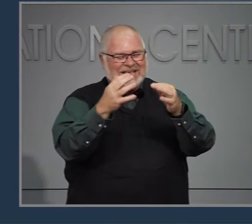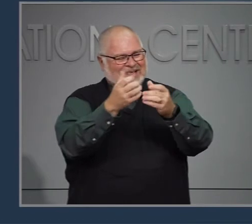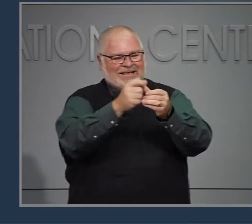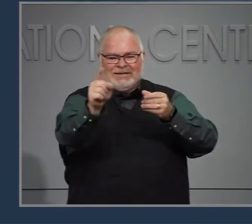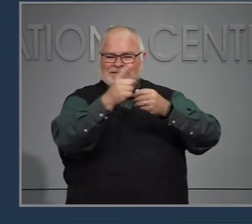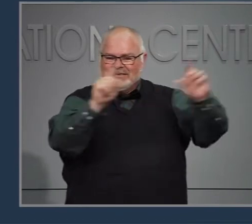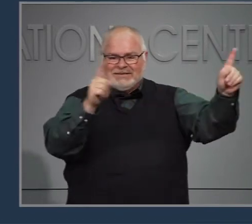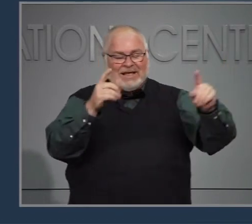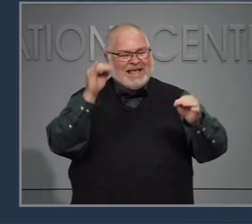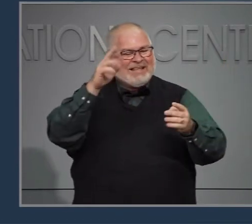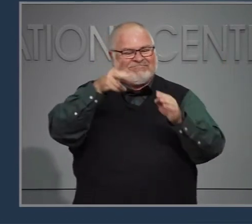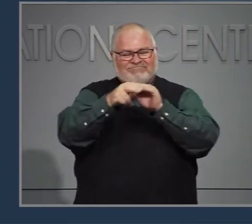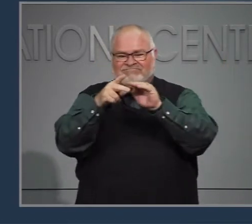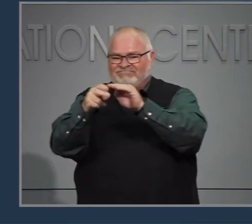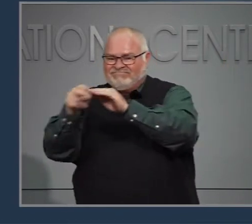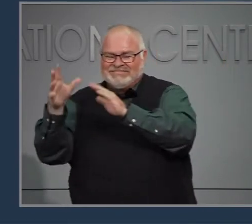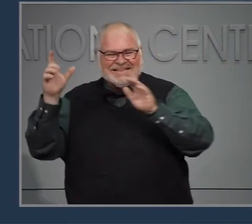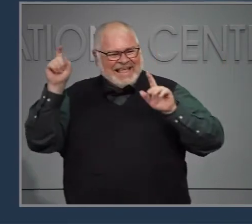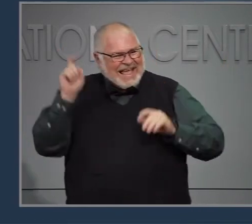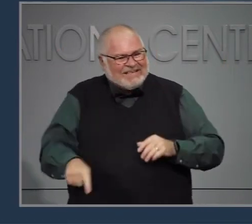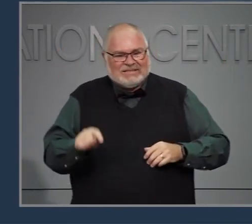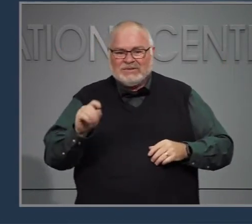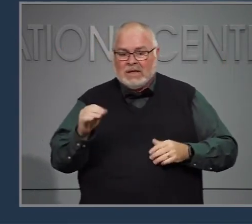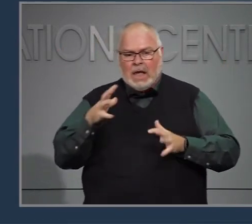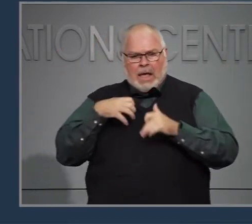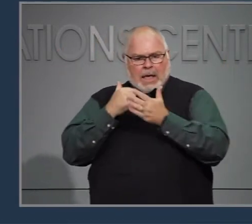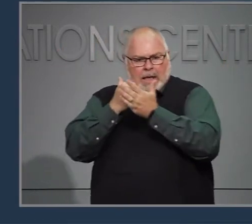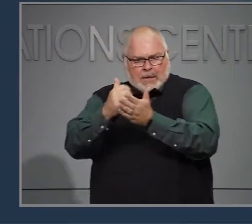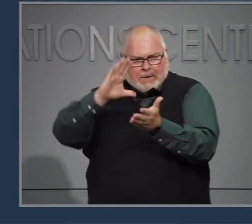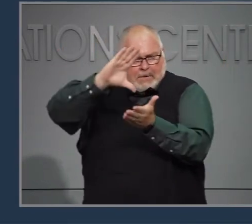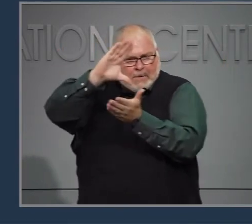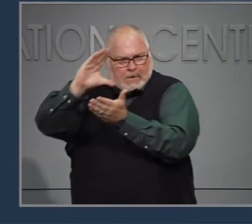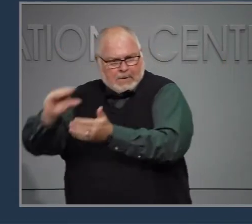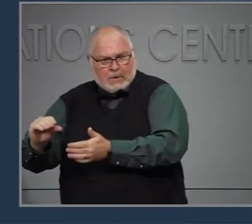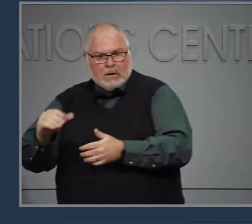WE HAVE ALSO BEEN HELPING FACILITIES TO MAKE SURE THEY HAVE THE WORKFORCE, THEY NEED